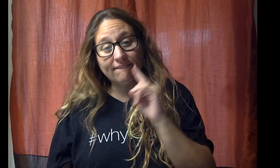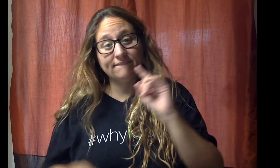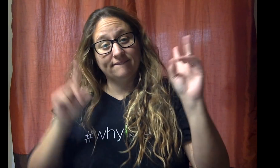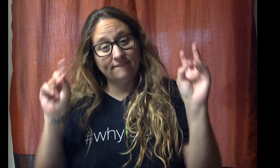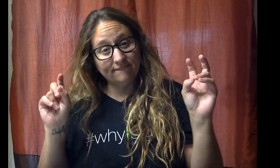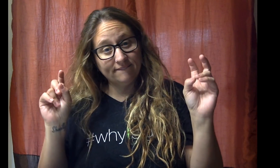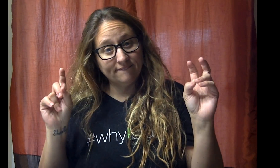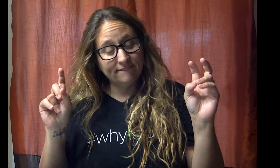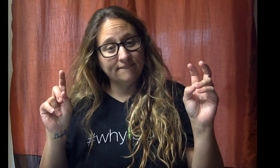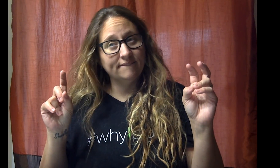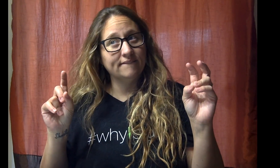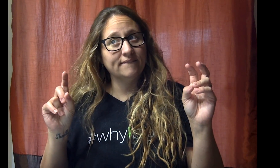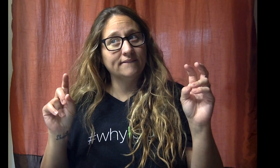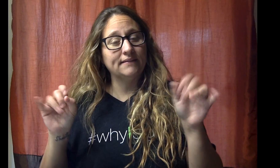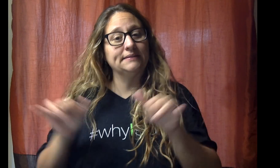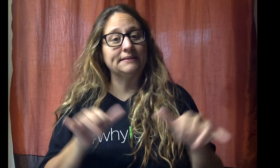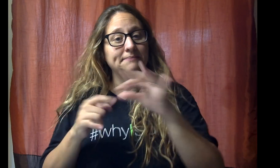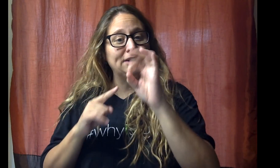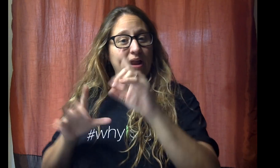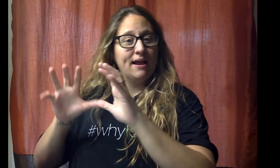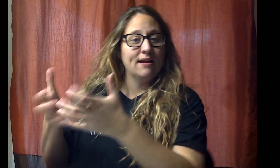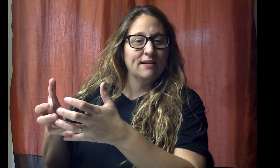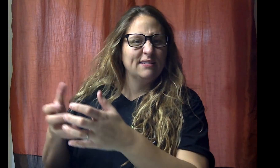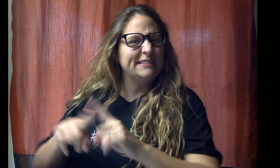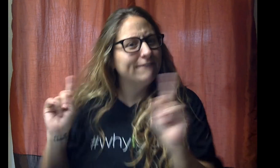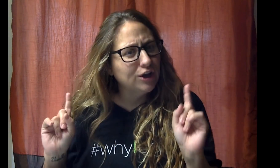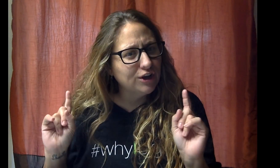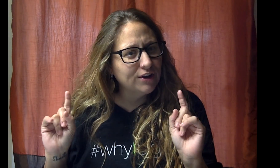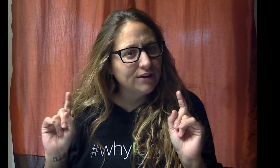The term deaf may be clumped in “Special Education”, but it was really a different bag.